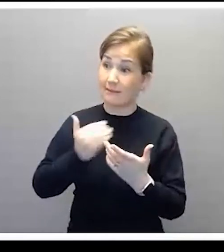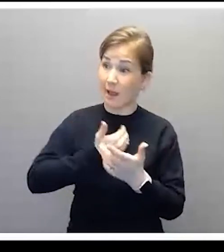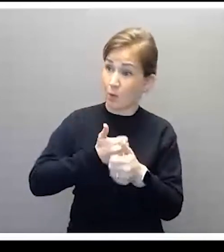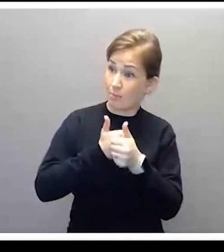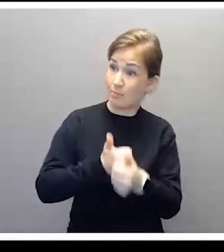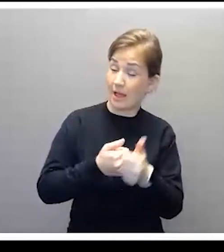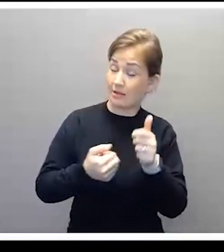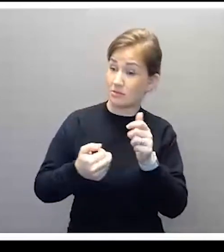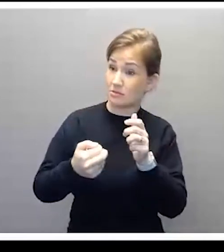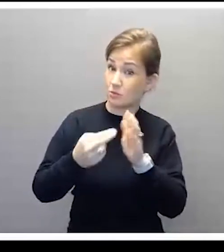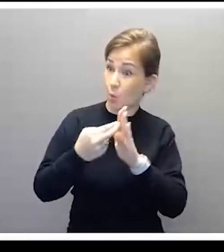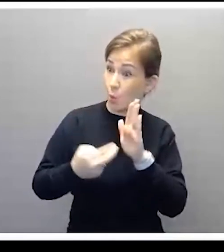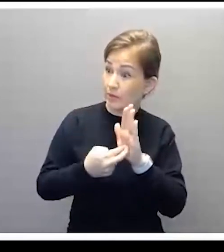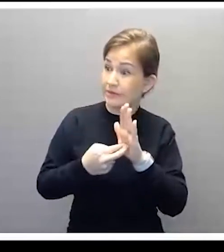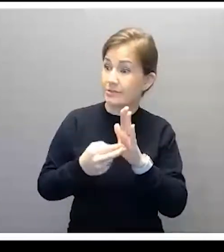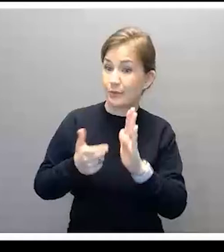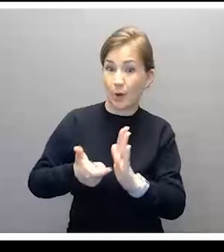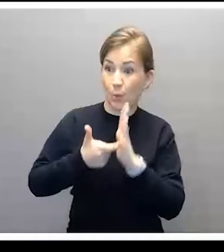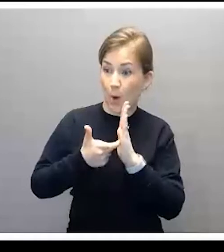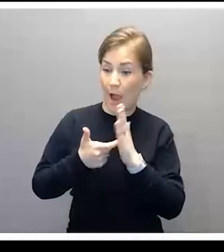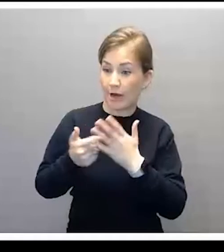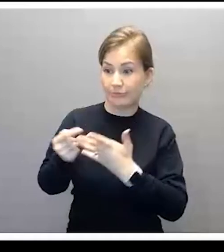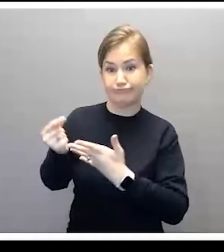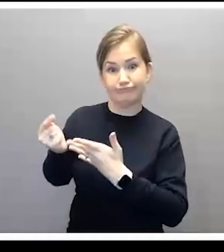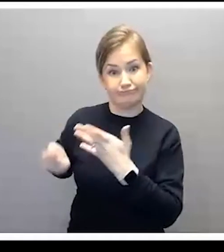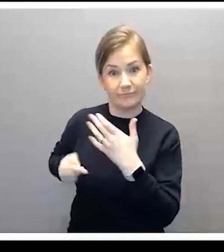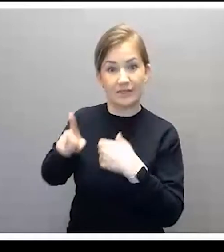"Our compliance rules require that you have this data